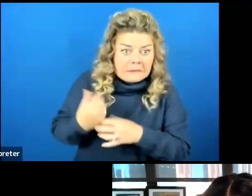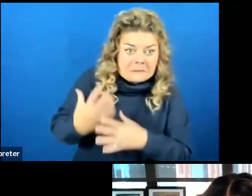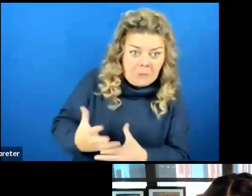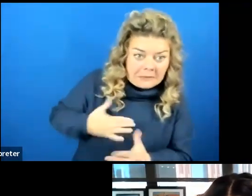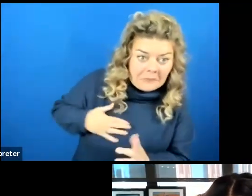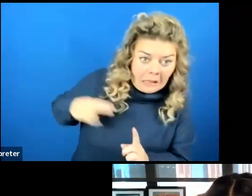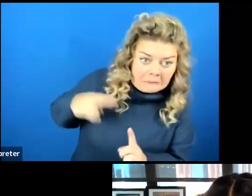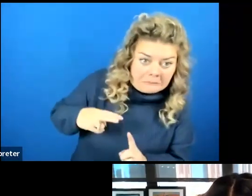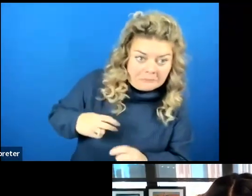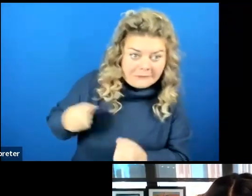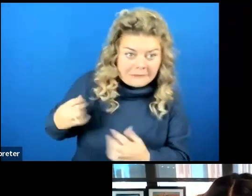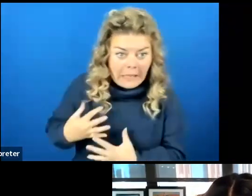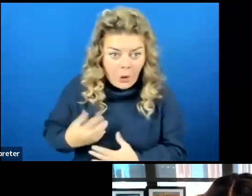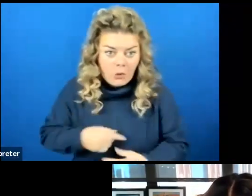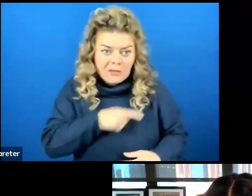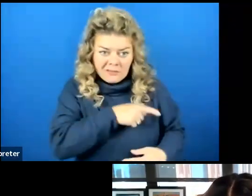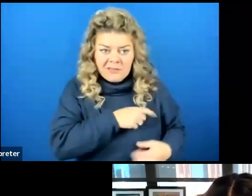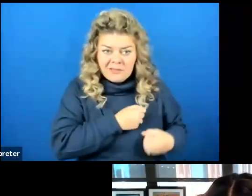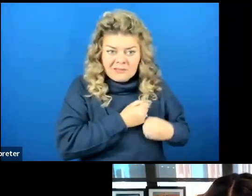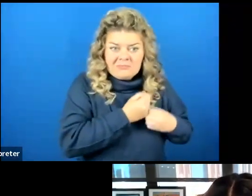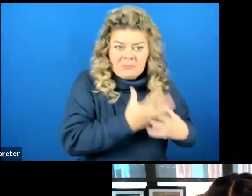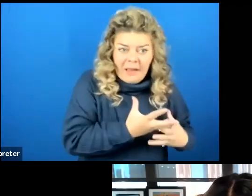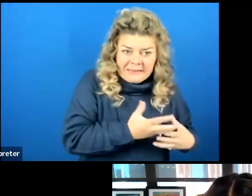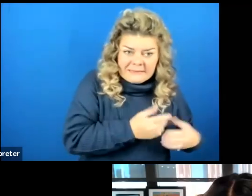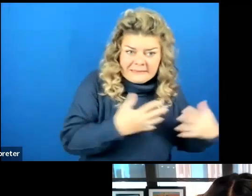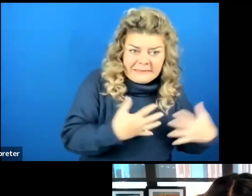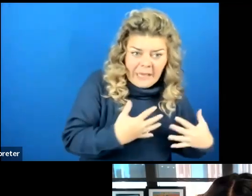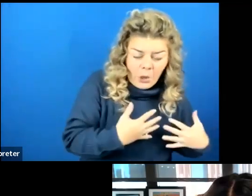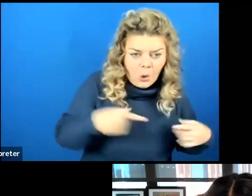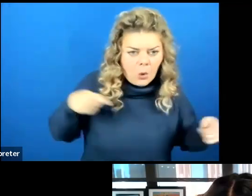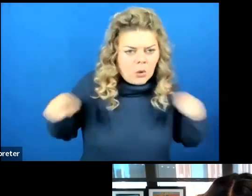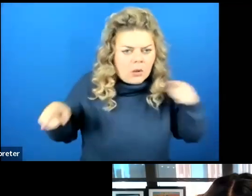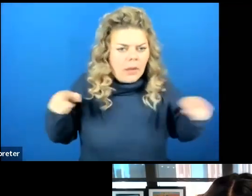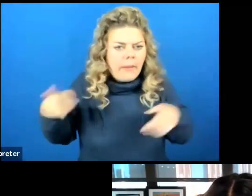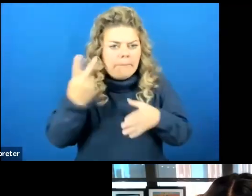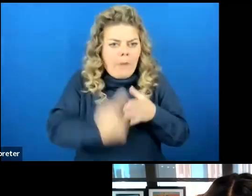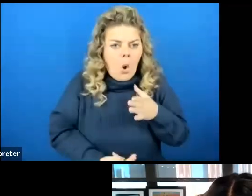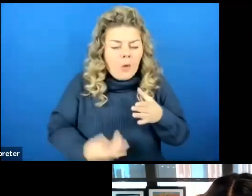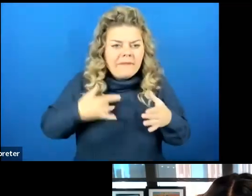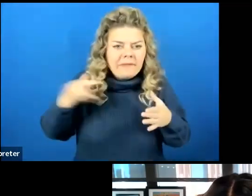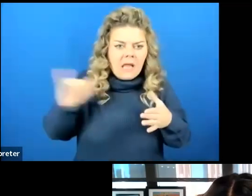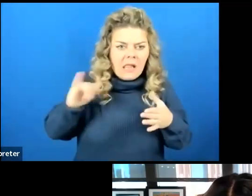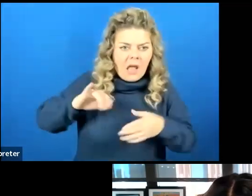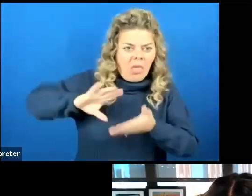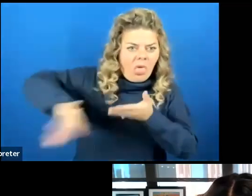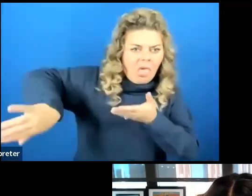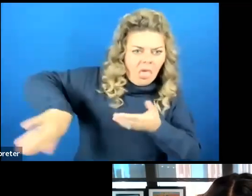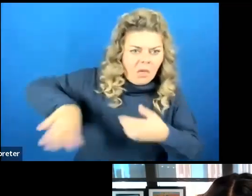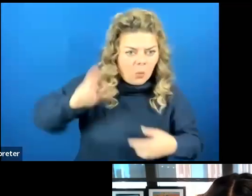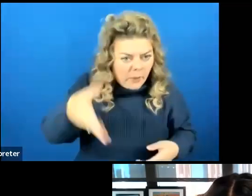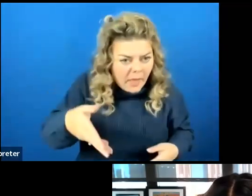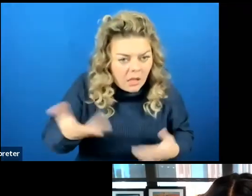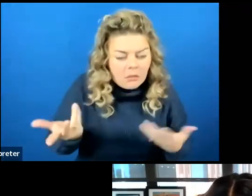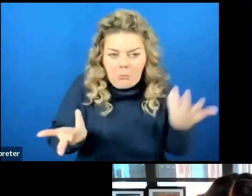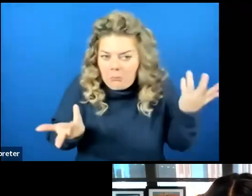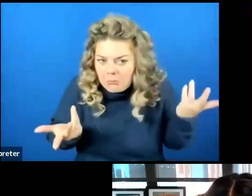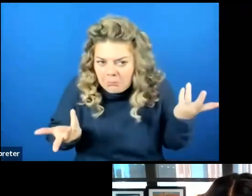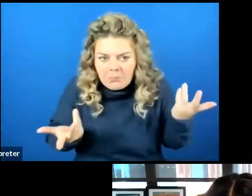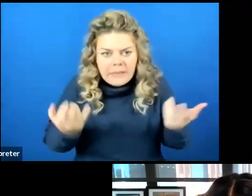People who have more progressive quote unquote views feel as though they will be sanctioned if they are expressing their views.